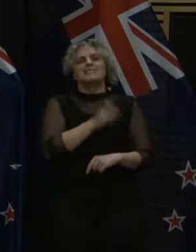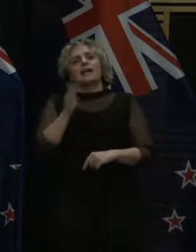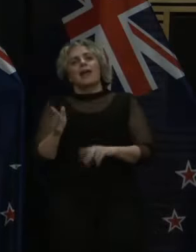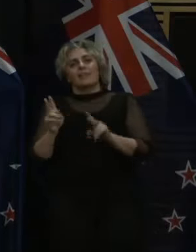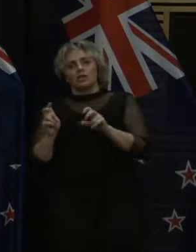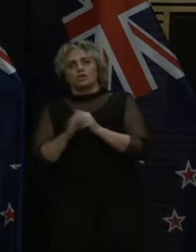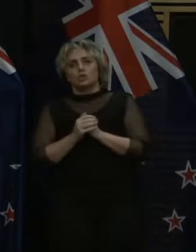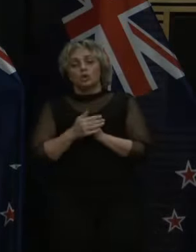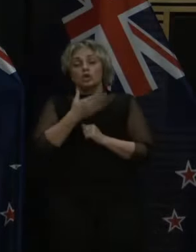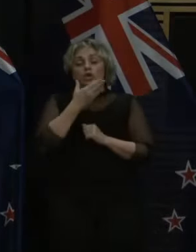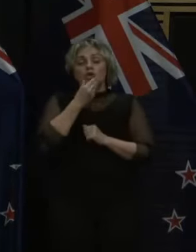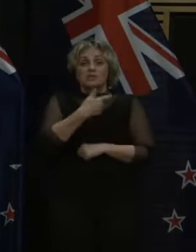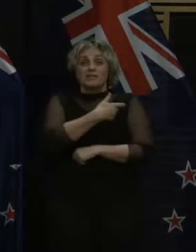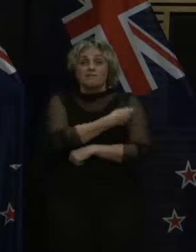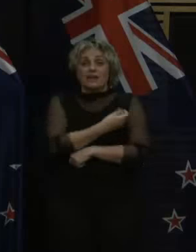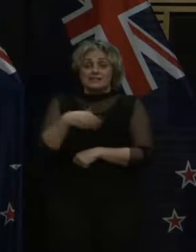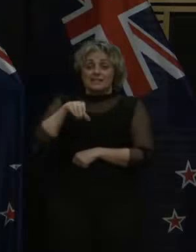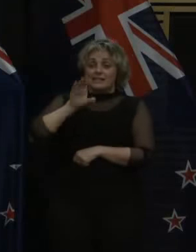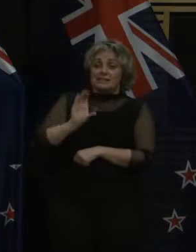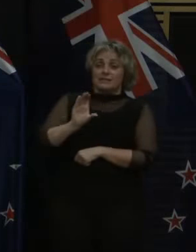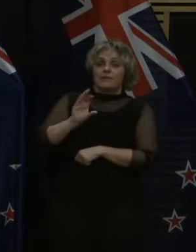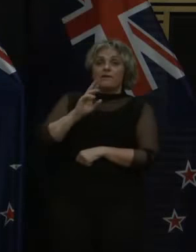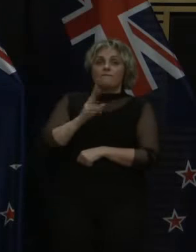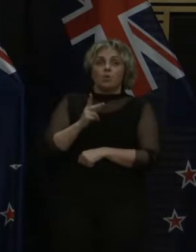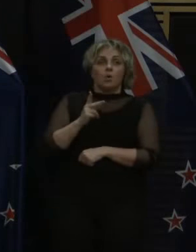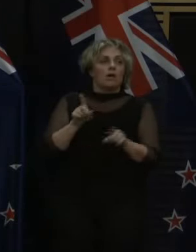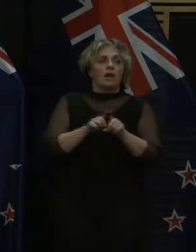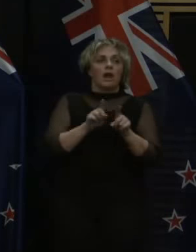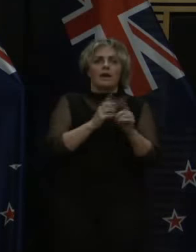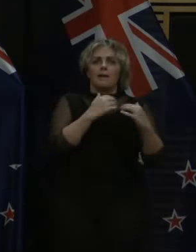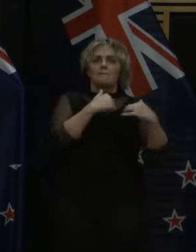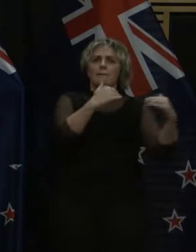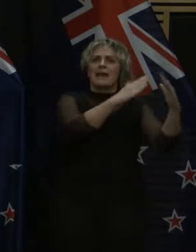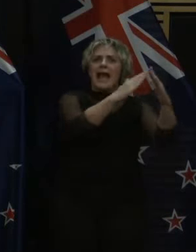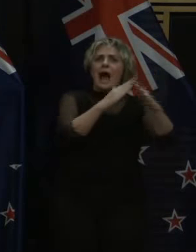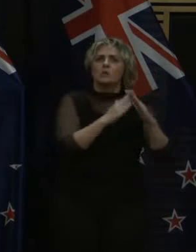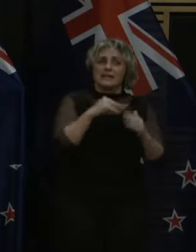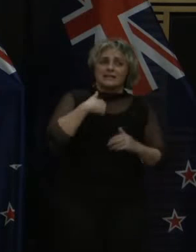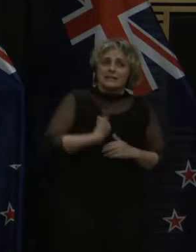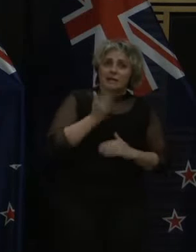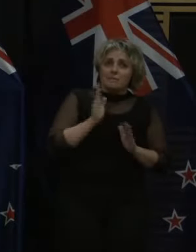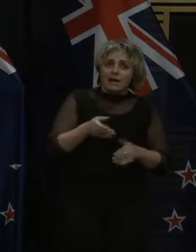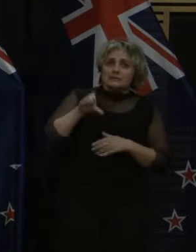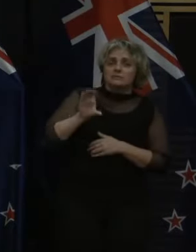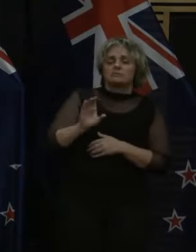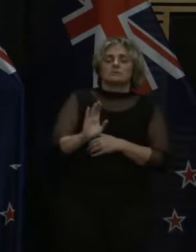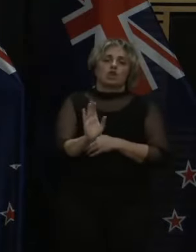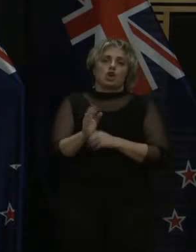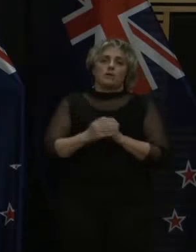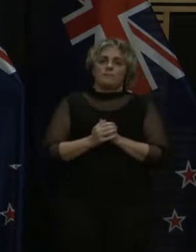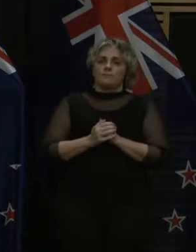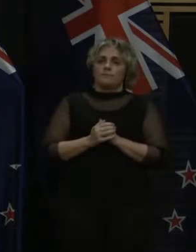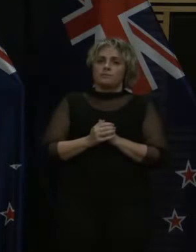government introduce mandated without have to do at home visits? Speak the issue of where people have contact with vulnerable measures of the community and whether they should be vaccinated, a very separate issues.